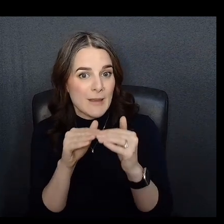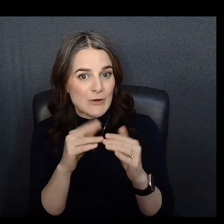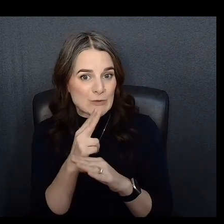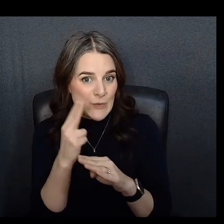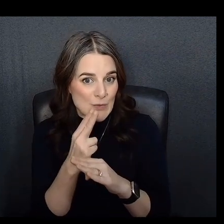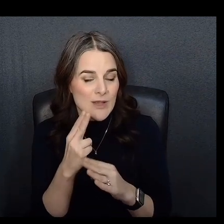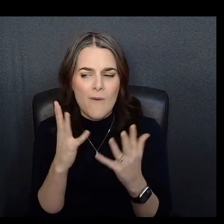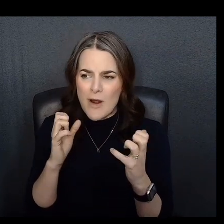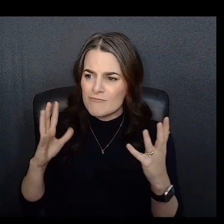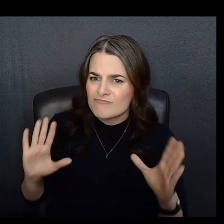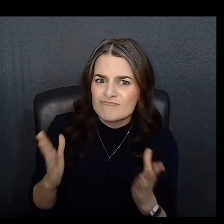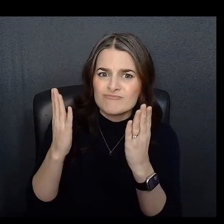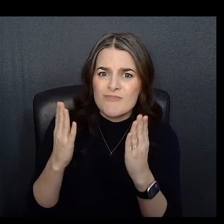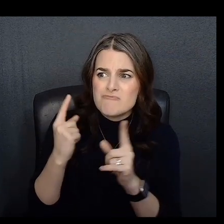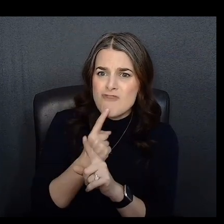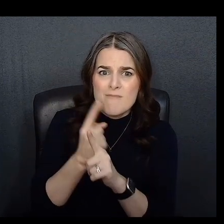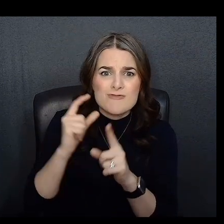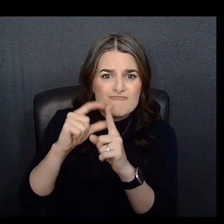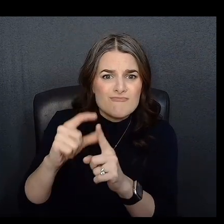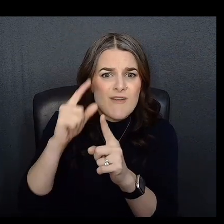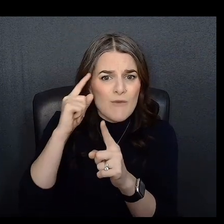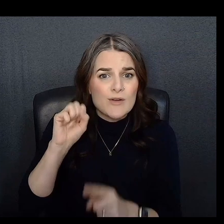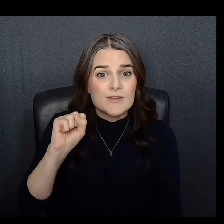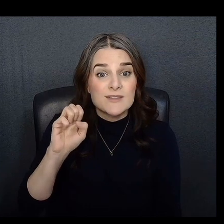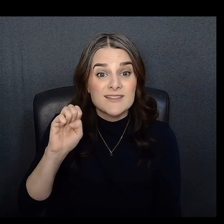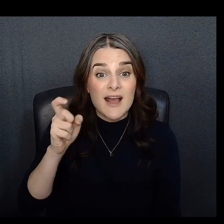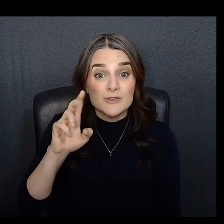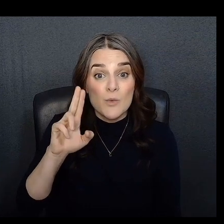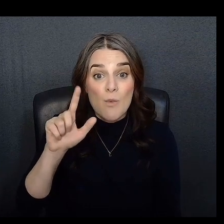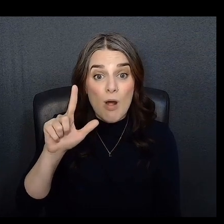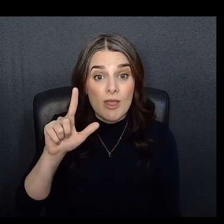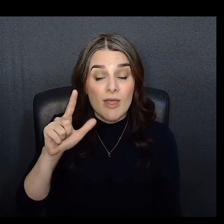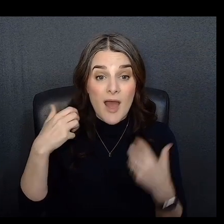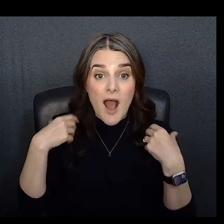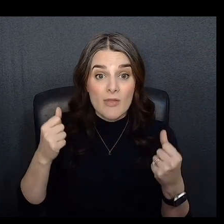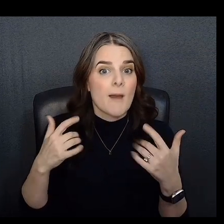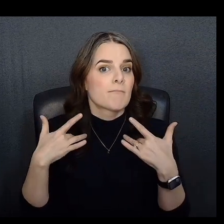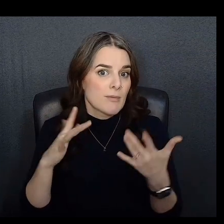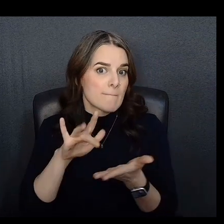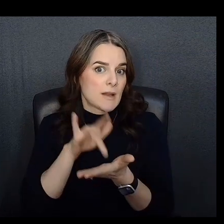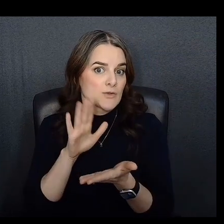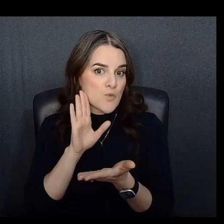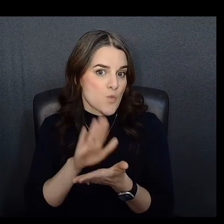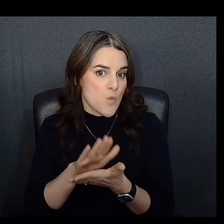of proper terms for sexual health because usually in middle school, that's when kids start to get that sex education,